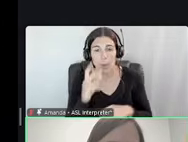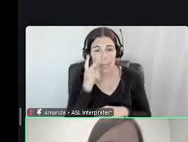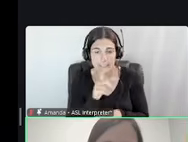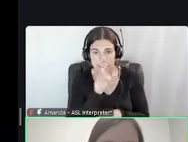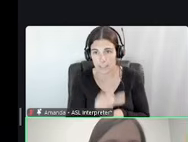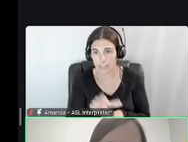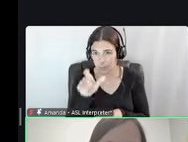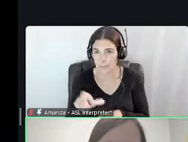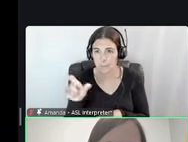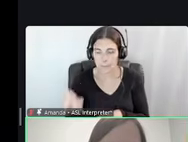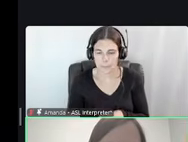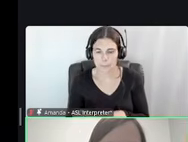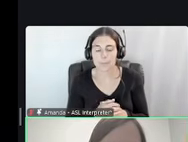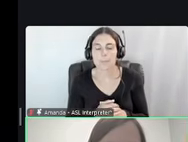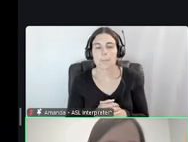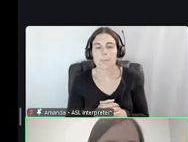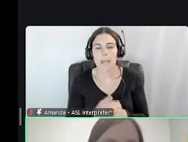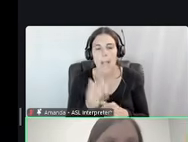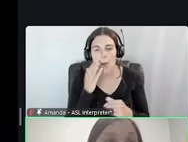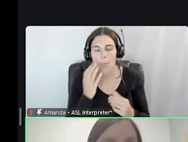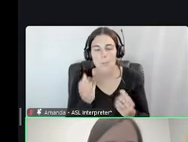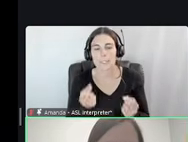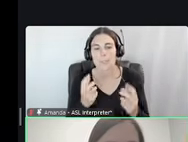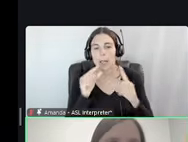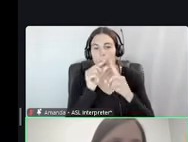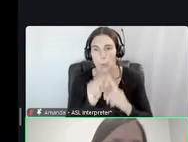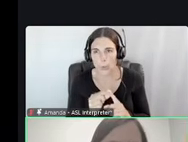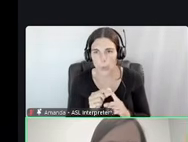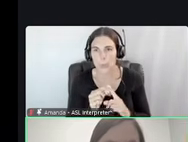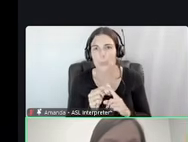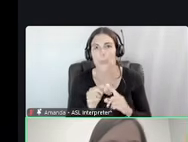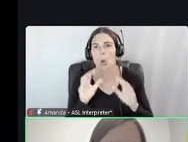And I know that there's a lot of words here, but we hope you can take this back and continue to use